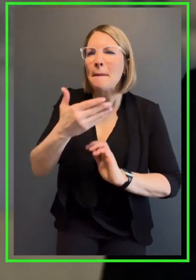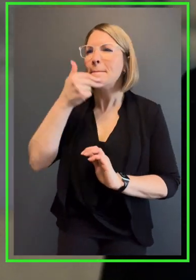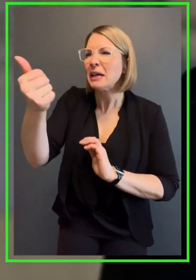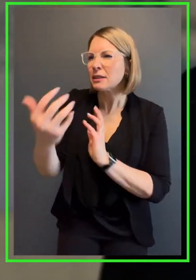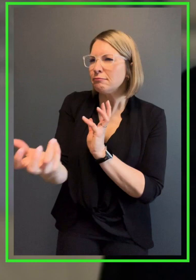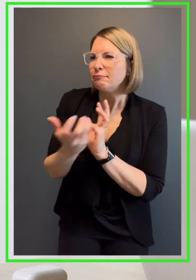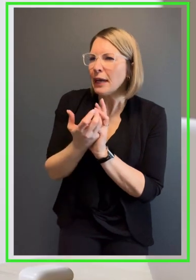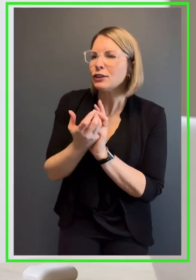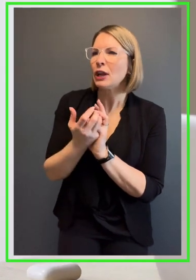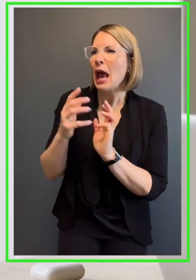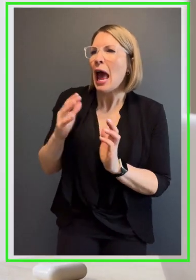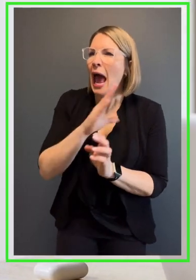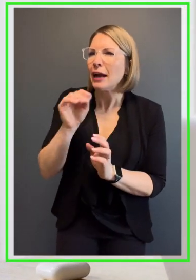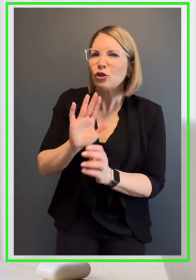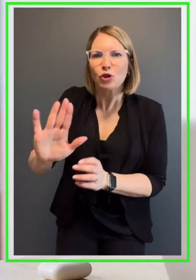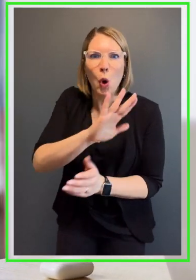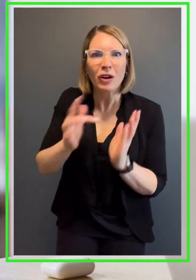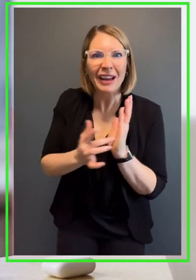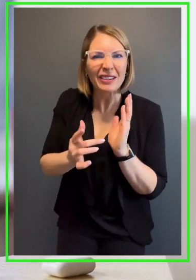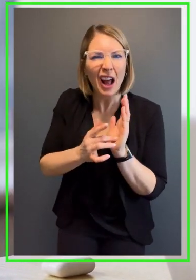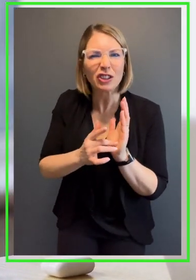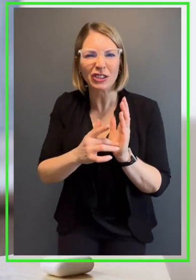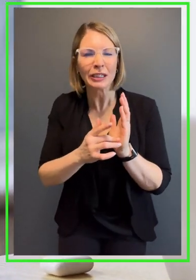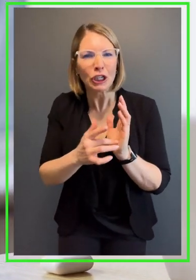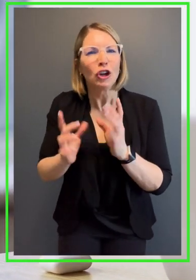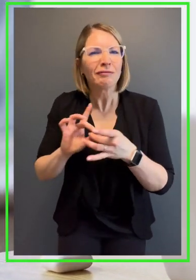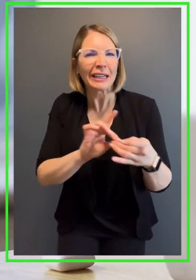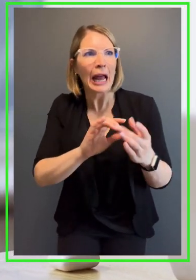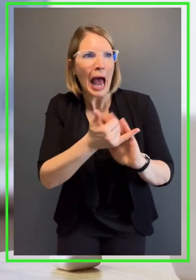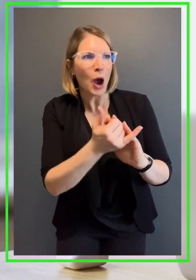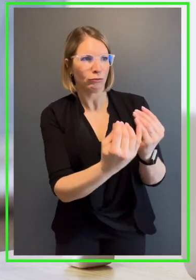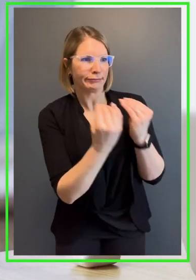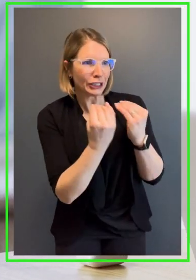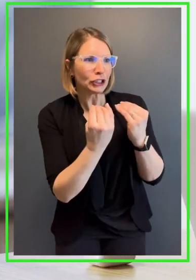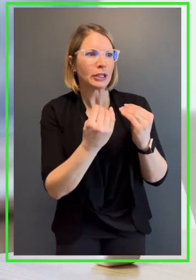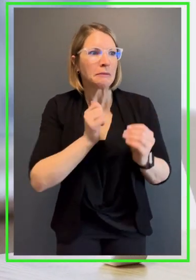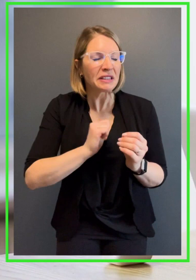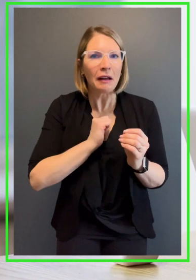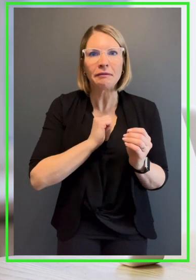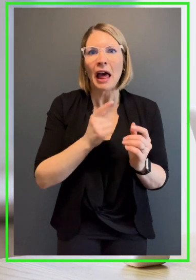practices for supporting accessibility across technology, content, and pedagogy, including how-tos and use cases for Brightpace